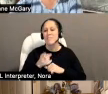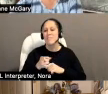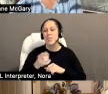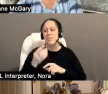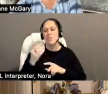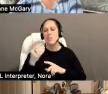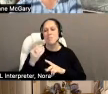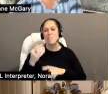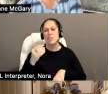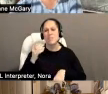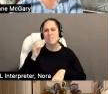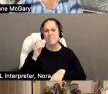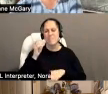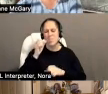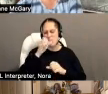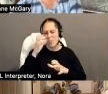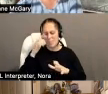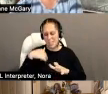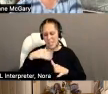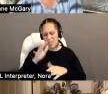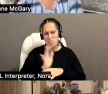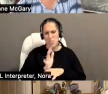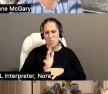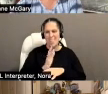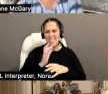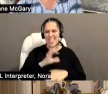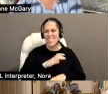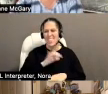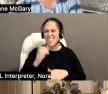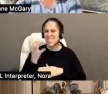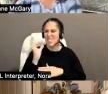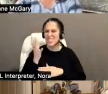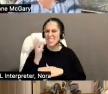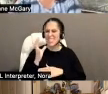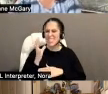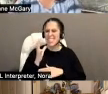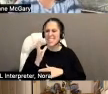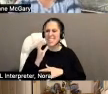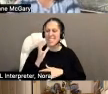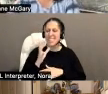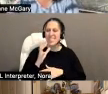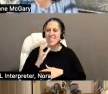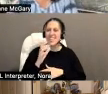of that movie character, the tree. Oh, Groot. Yes